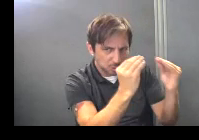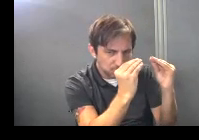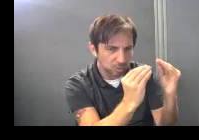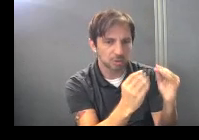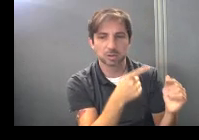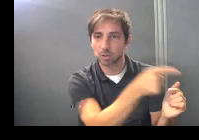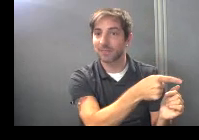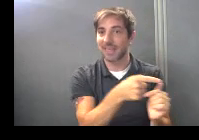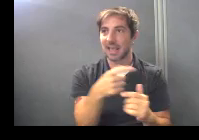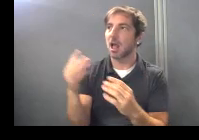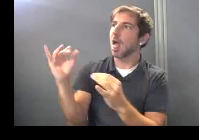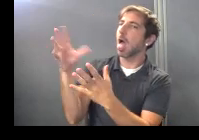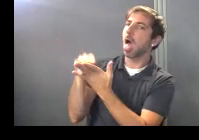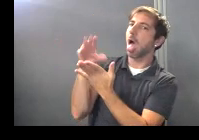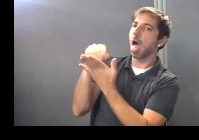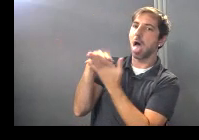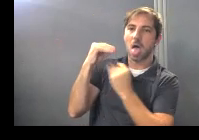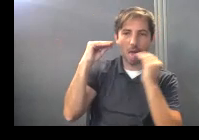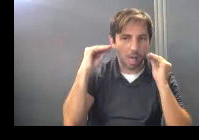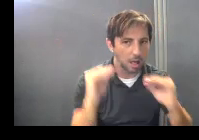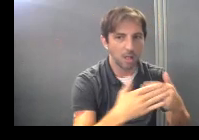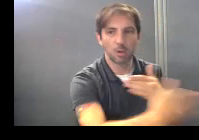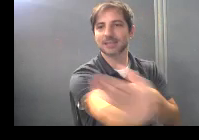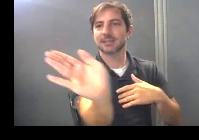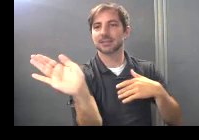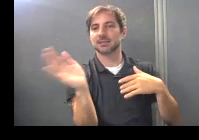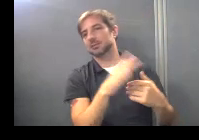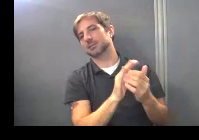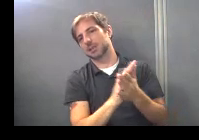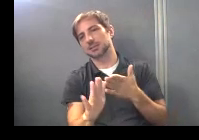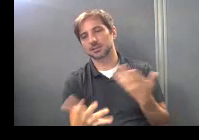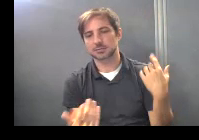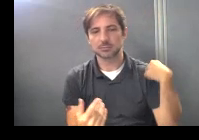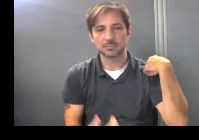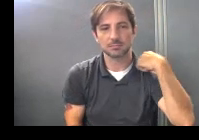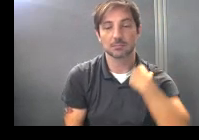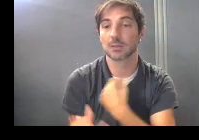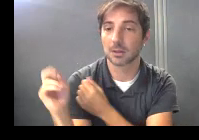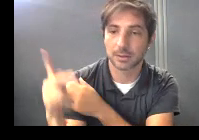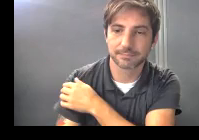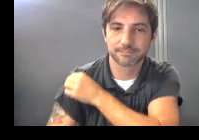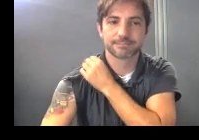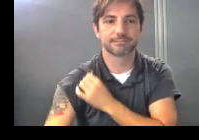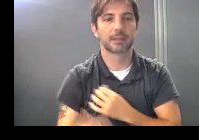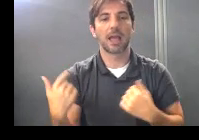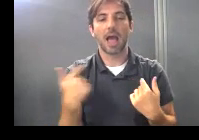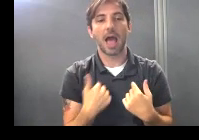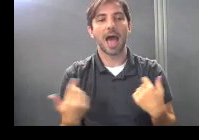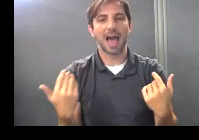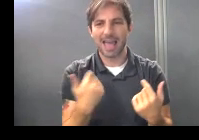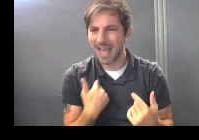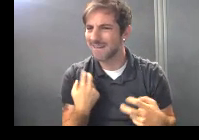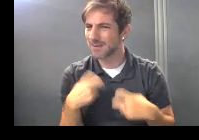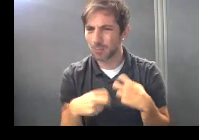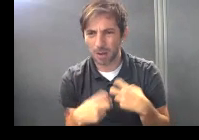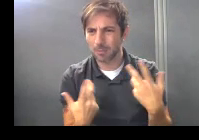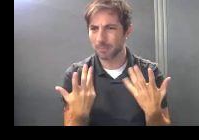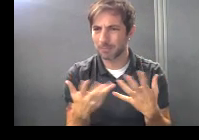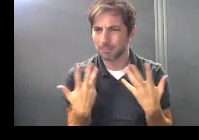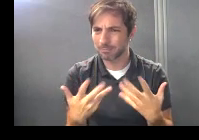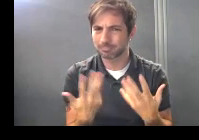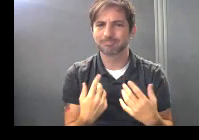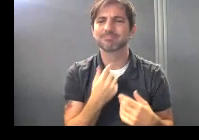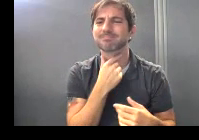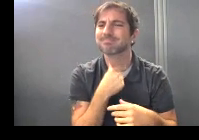AND INDIVIDUALS THROUGHOUT THEIR STATESES. OKAY, I HAVE A PROBLEM WITH DRY THROAT.